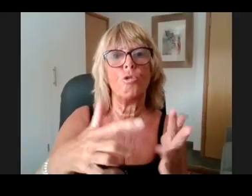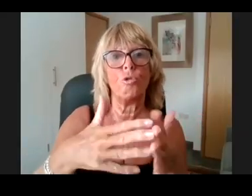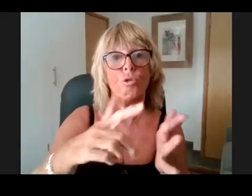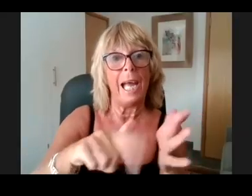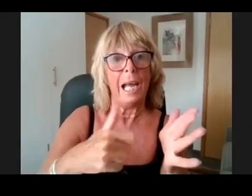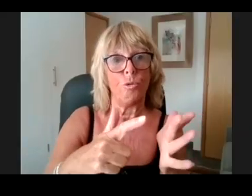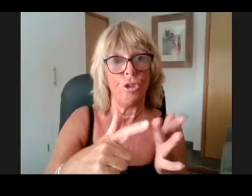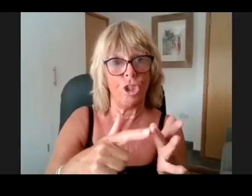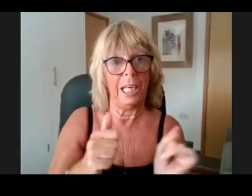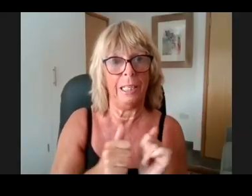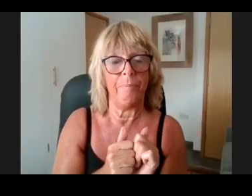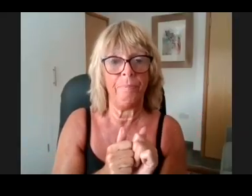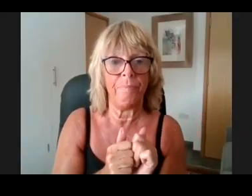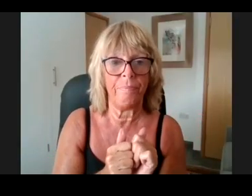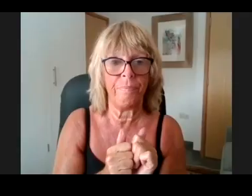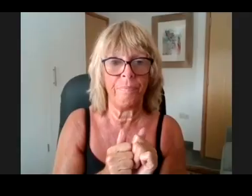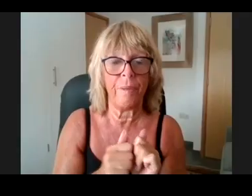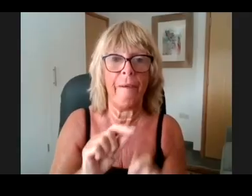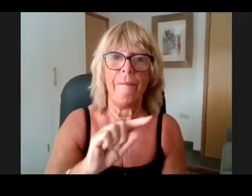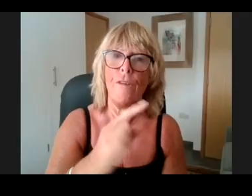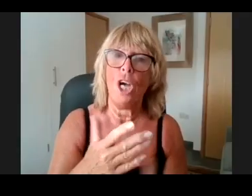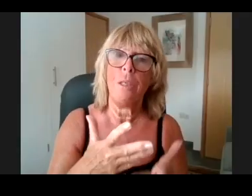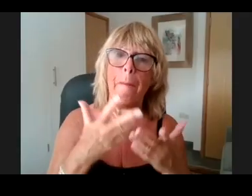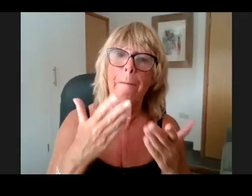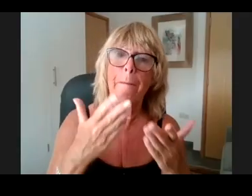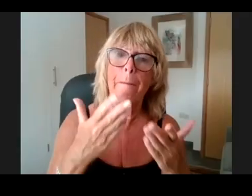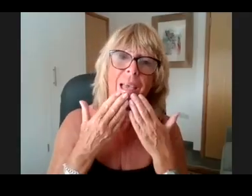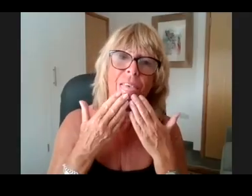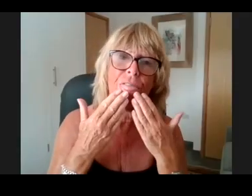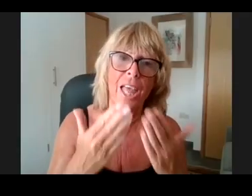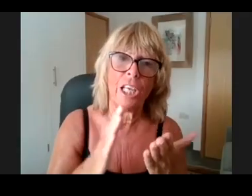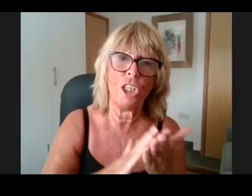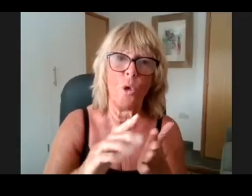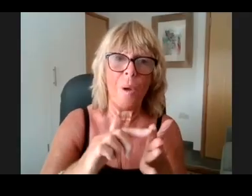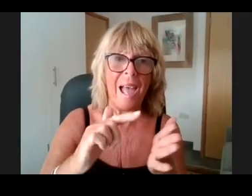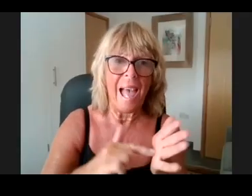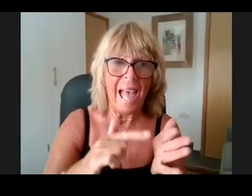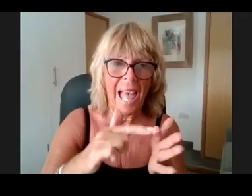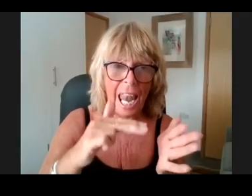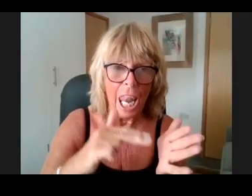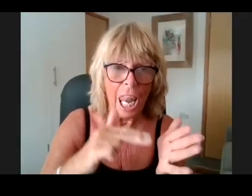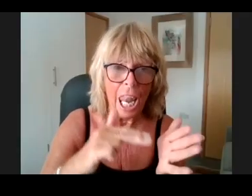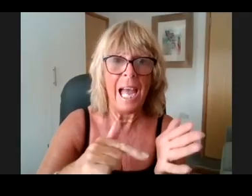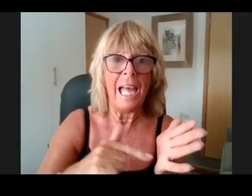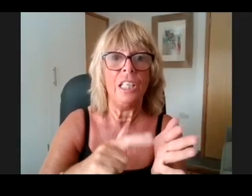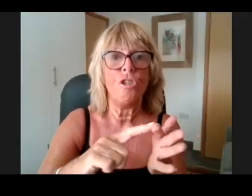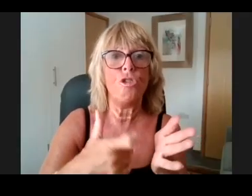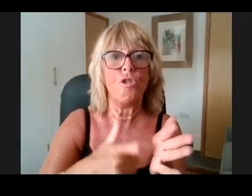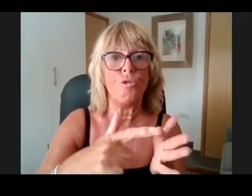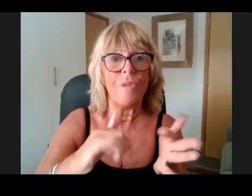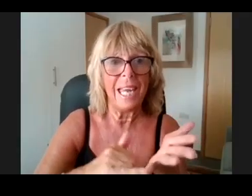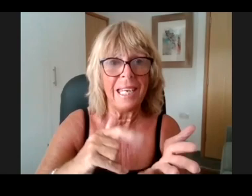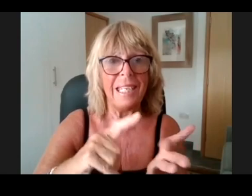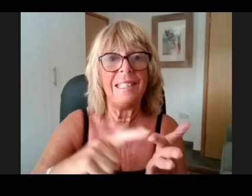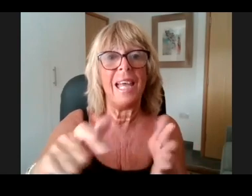first of all to say a big thank you to Helen and Theresa and Karen and Henny for being there to